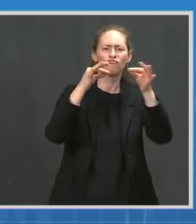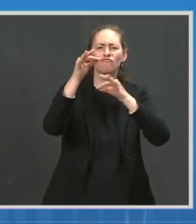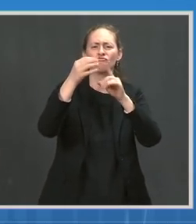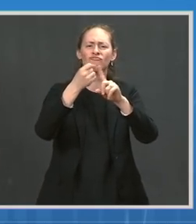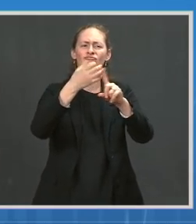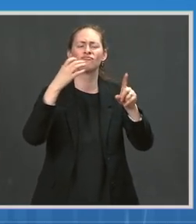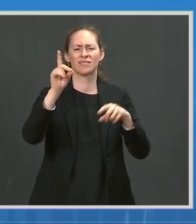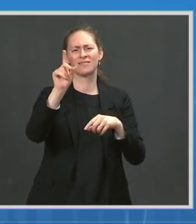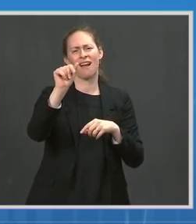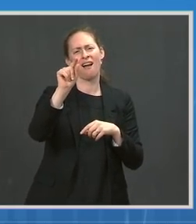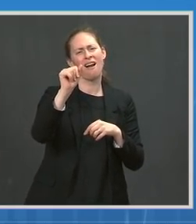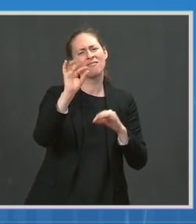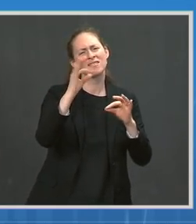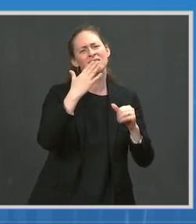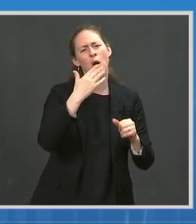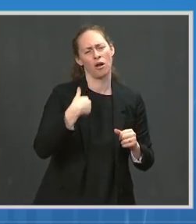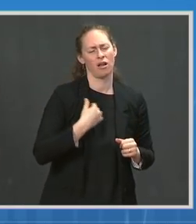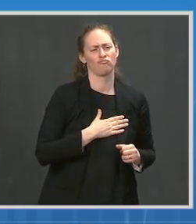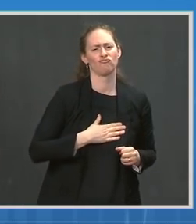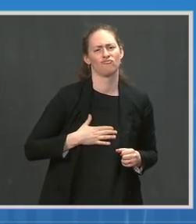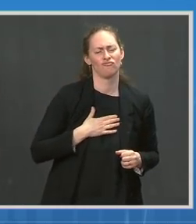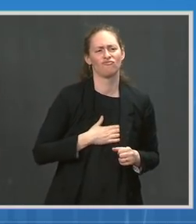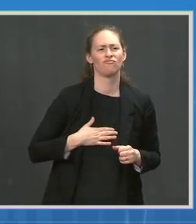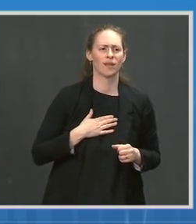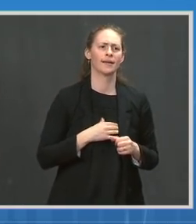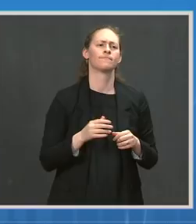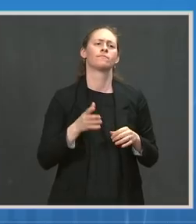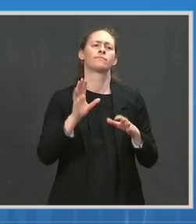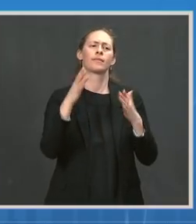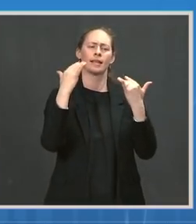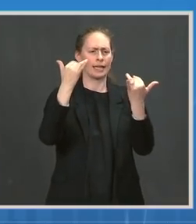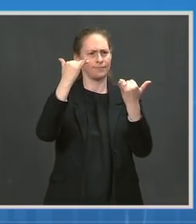I'm wondering, with the change to all adults being eligible, what are you going to do